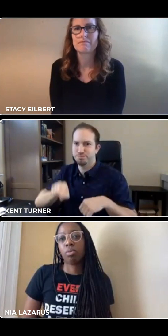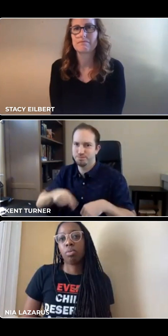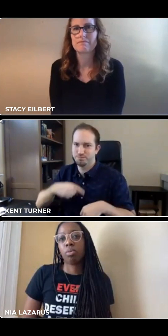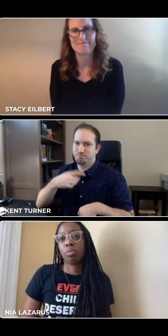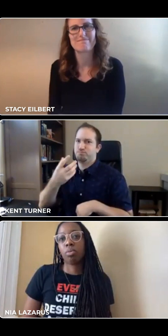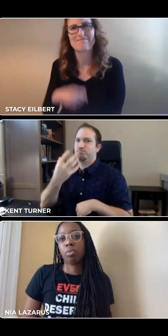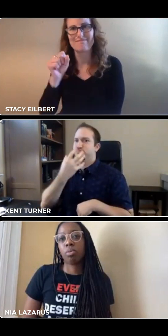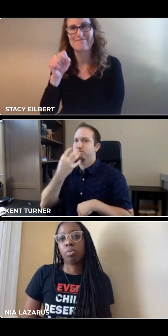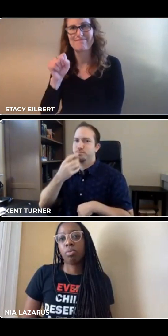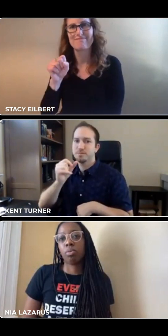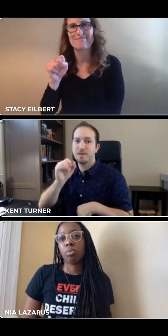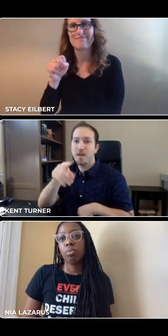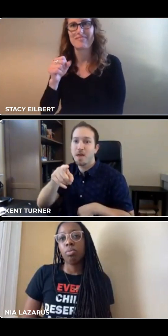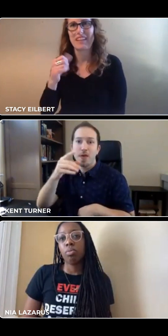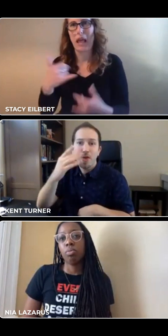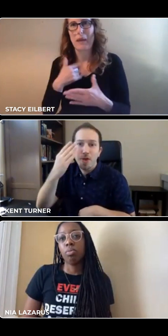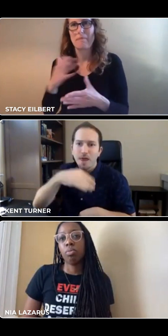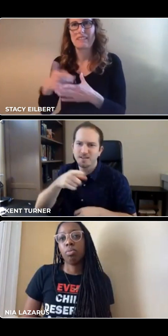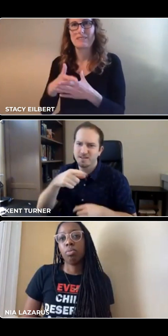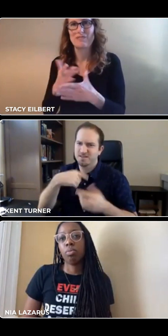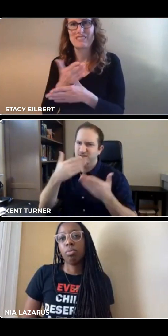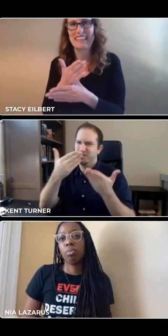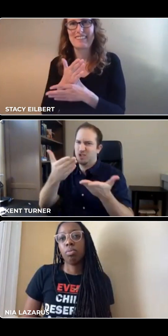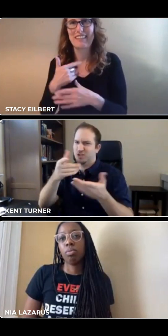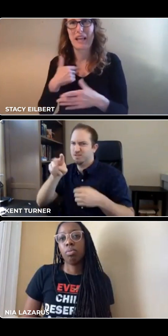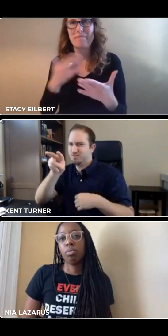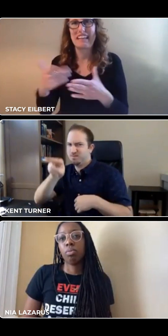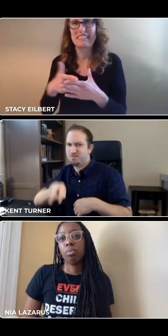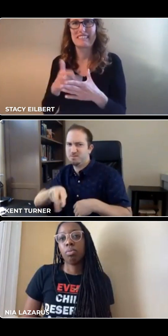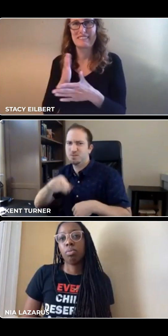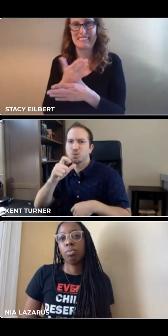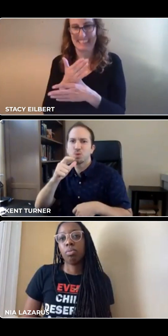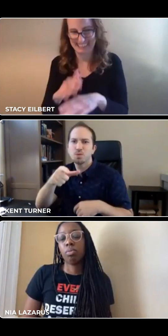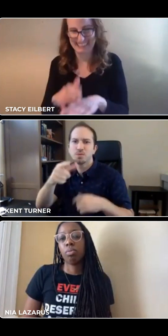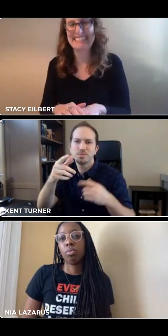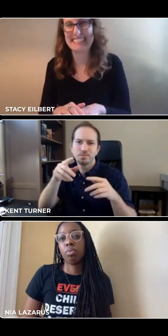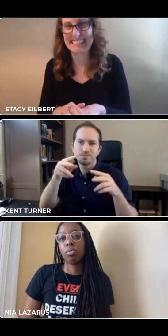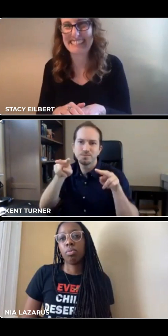I want to mention how much I appreciate the comments, the chat box. If